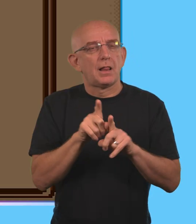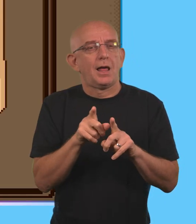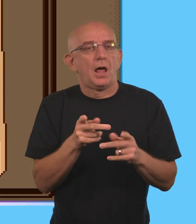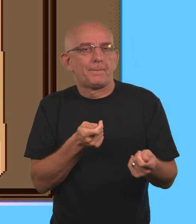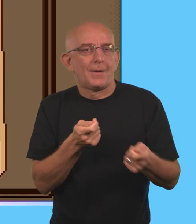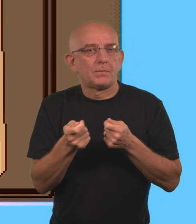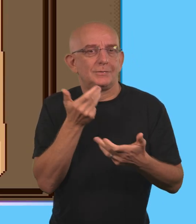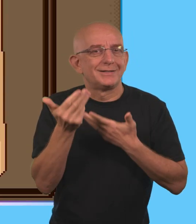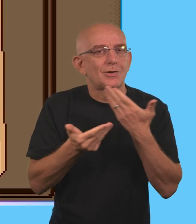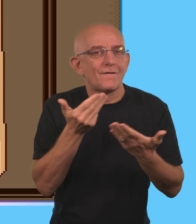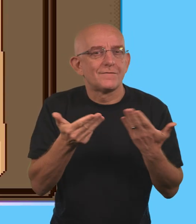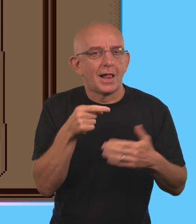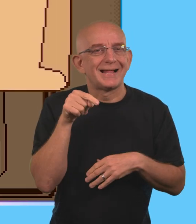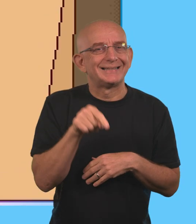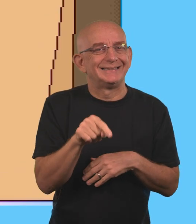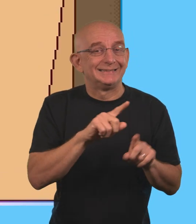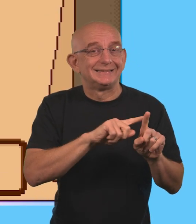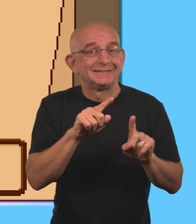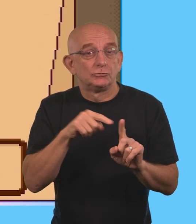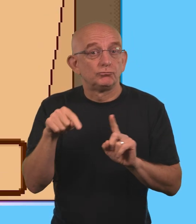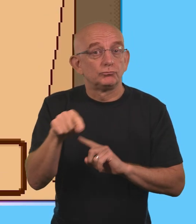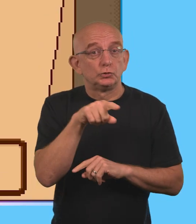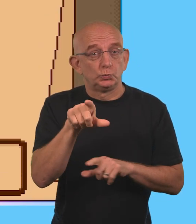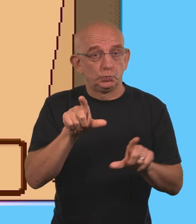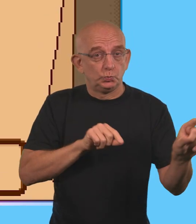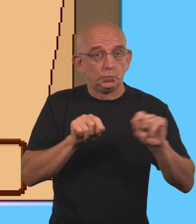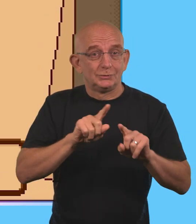In each scenario, you choose appropriate quests for the heroes in your roster to help